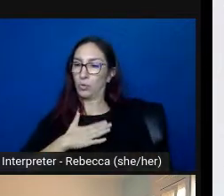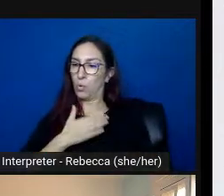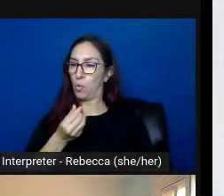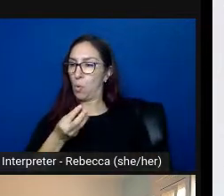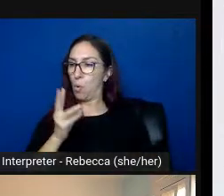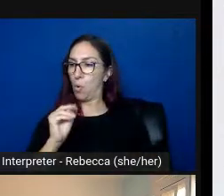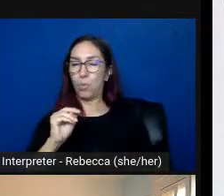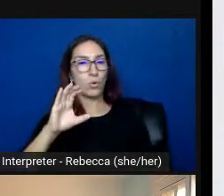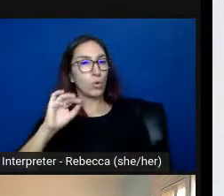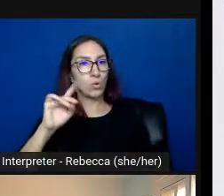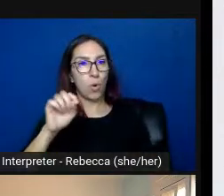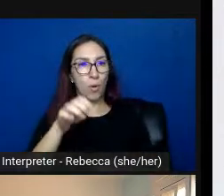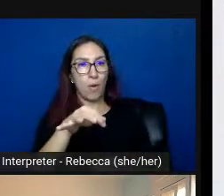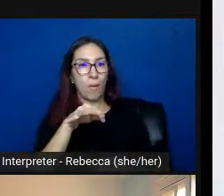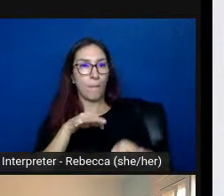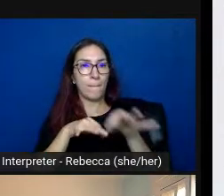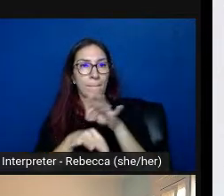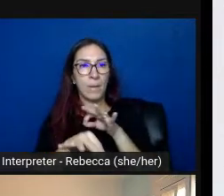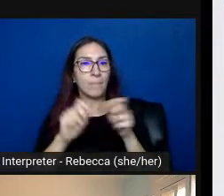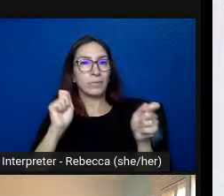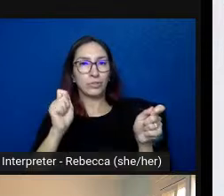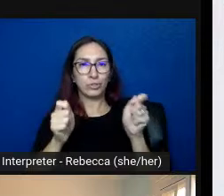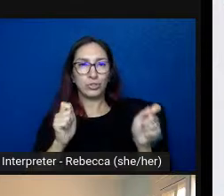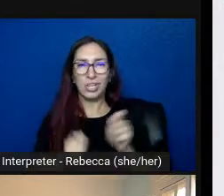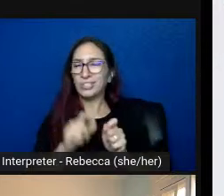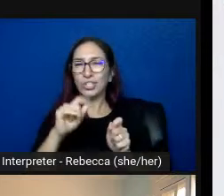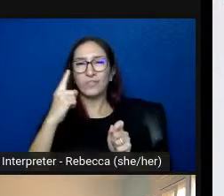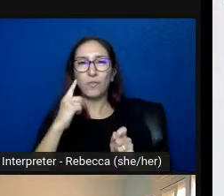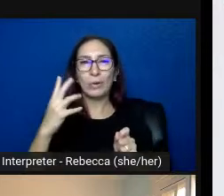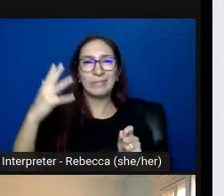You can replace what the developer had in mind with your own code and he will work.